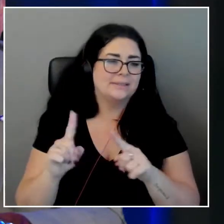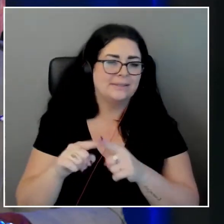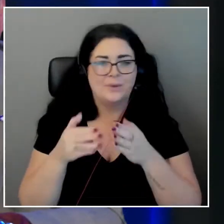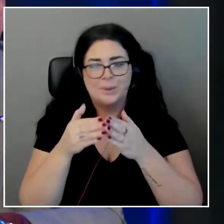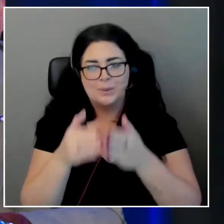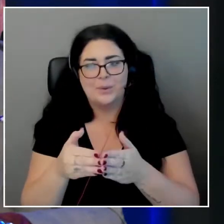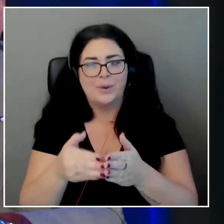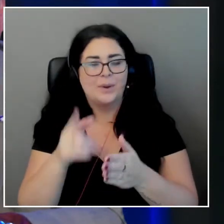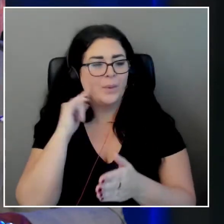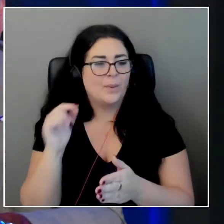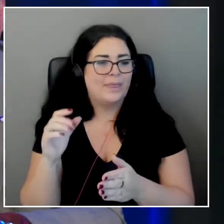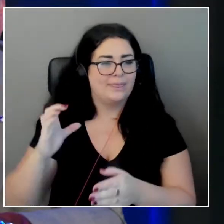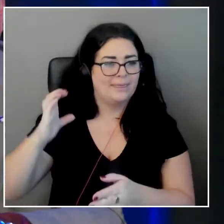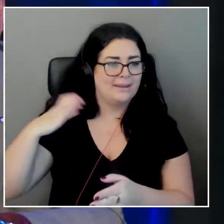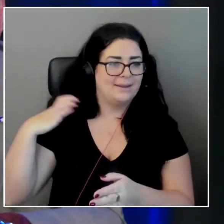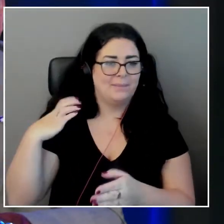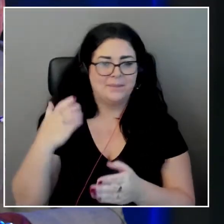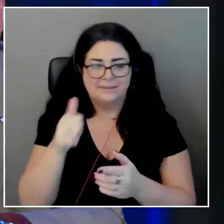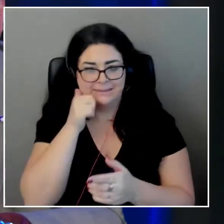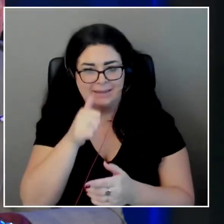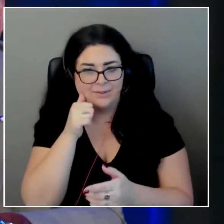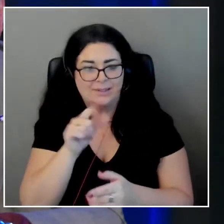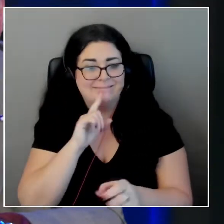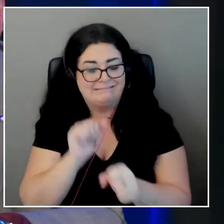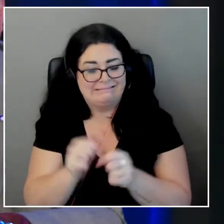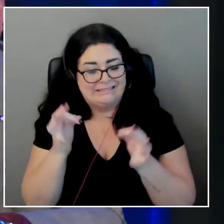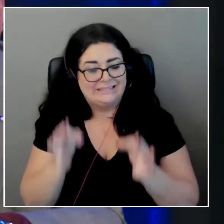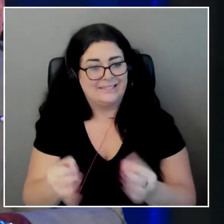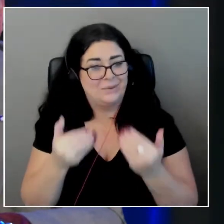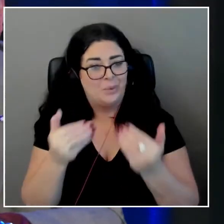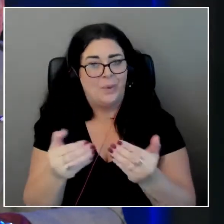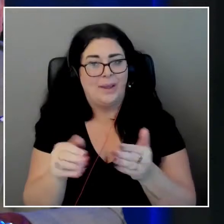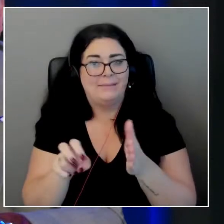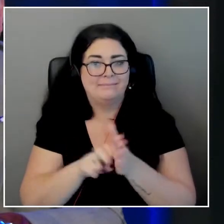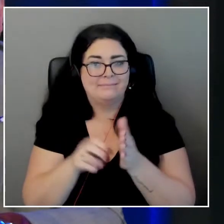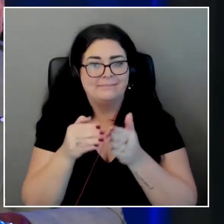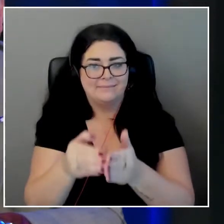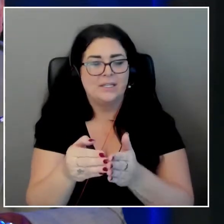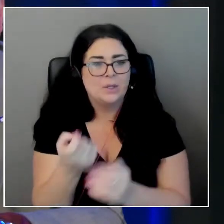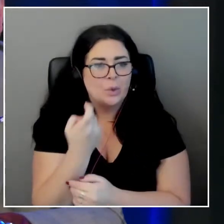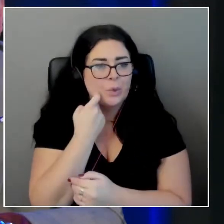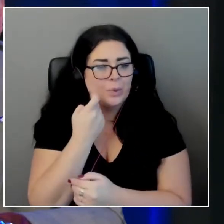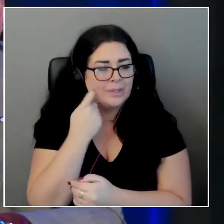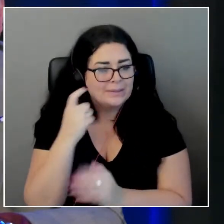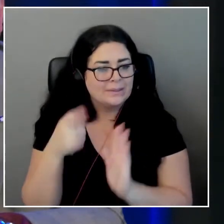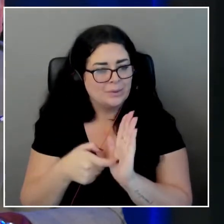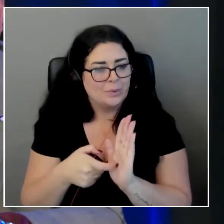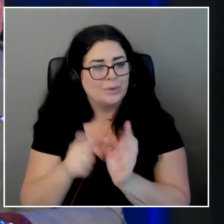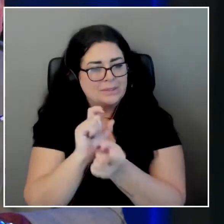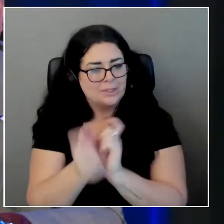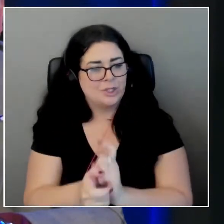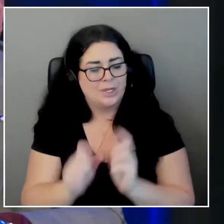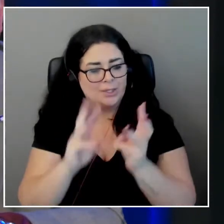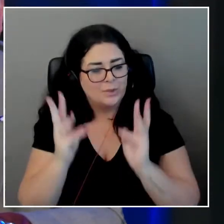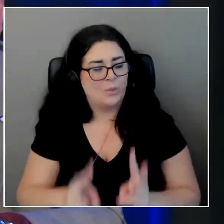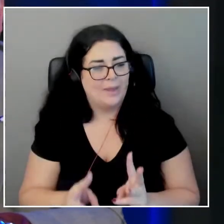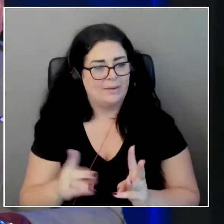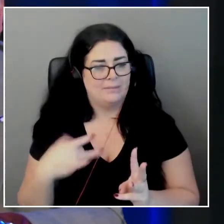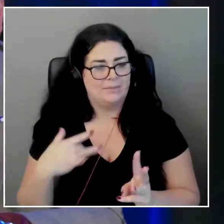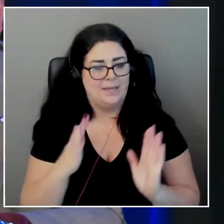operational decisions. Recently, we have been experiencing changing weather patterns that are resulting in more intense and frequent storms.